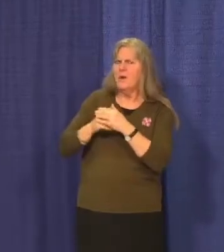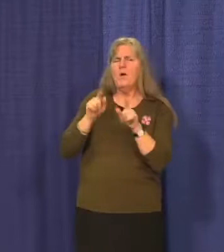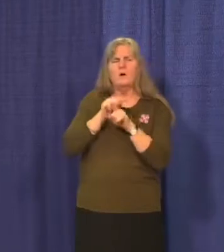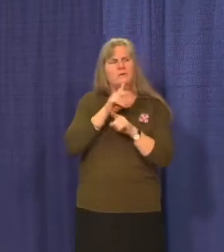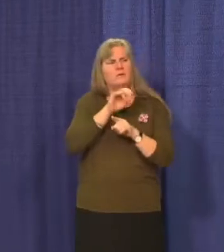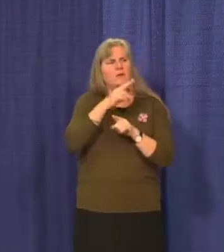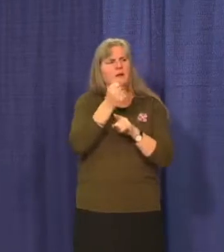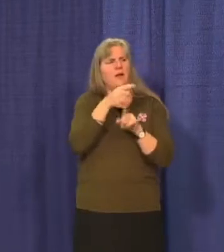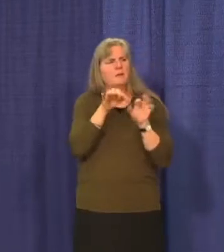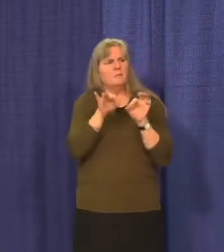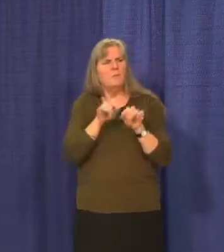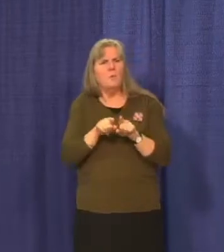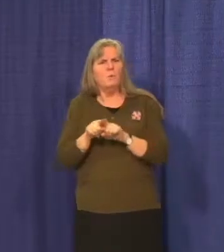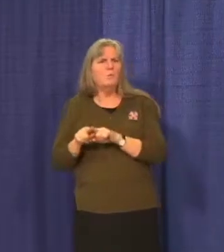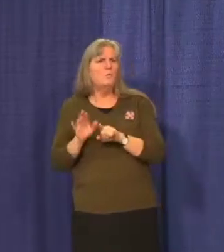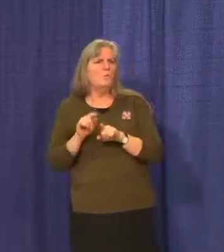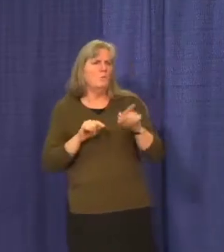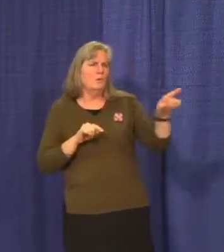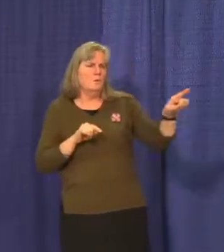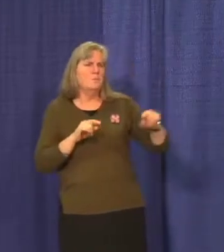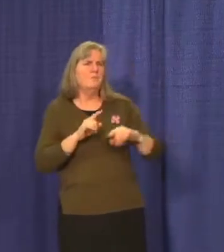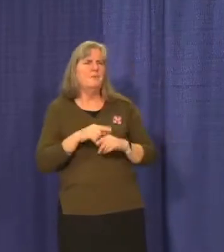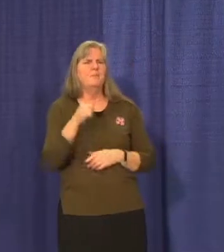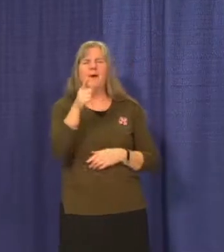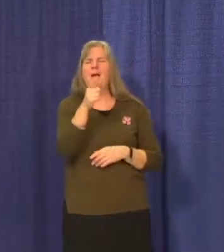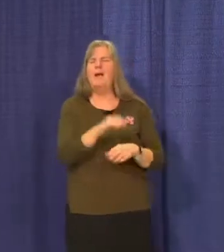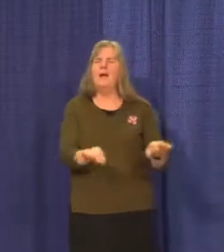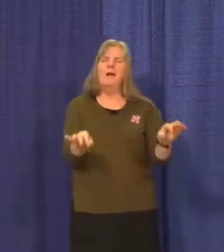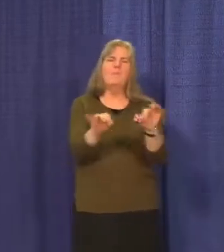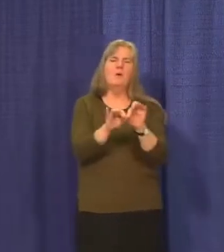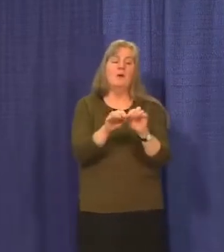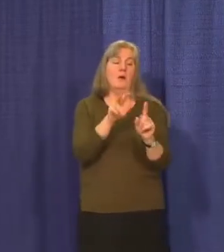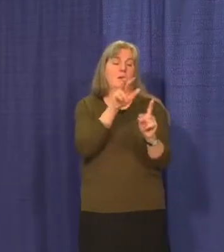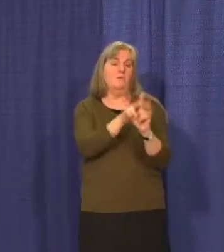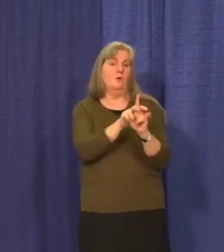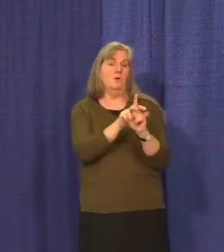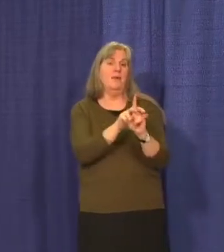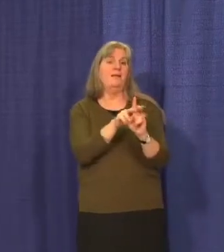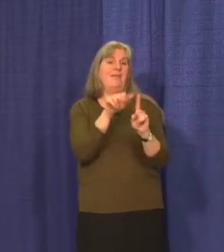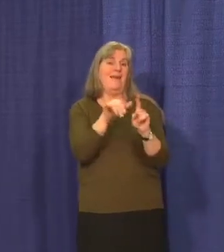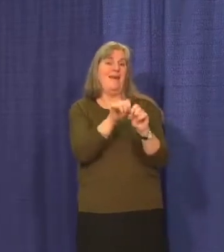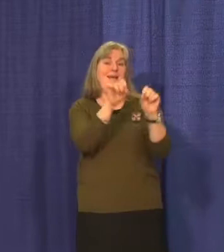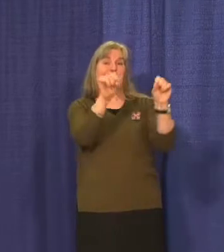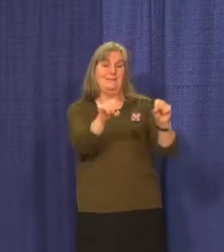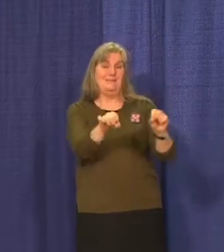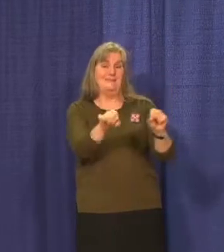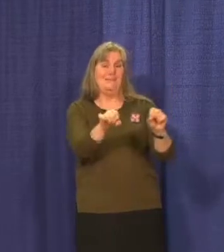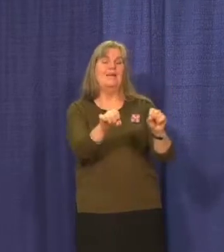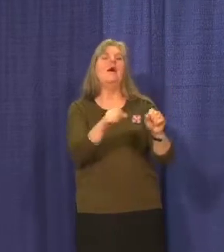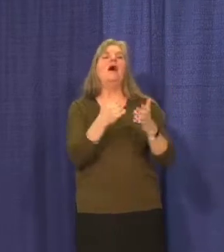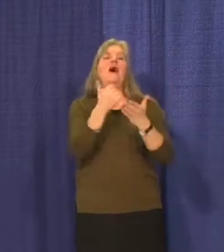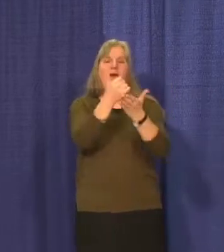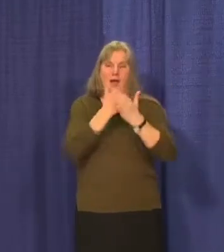more detail as well. The most important thing is that the booking system is helping us